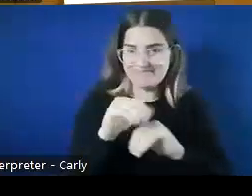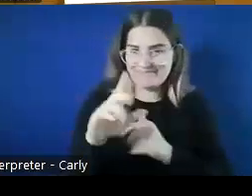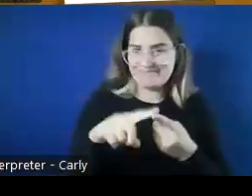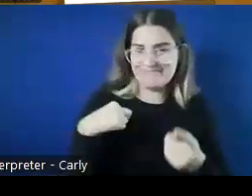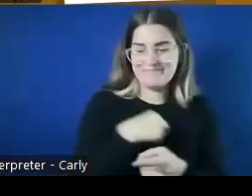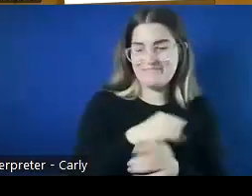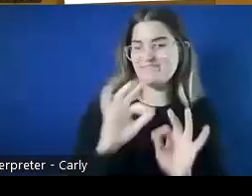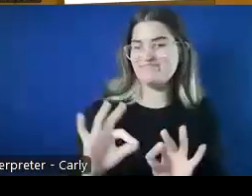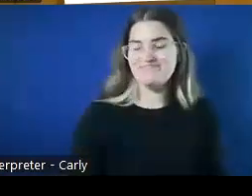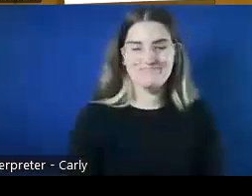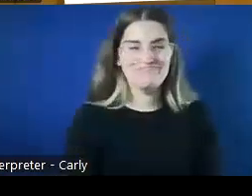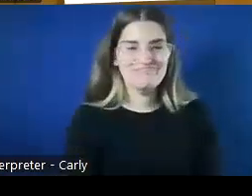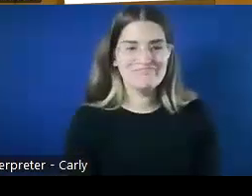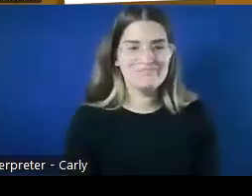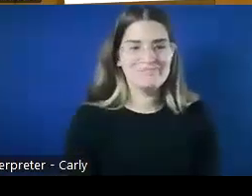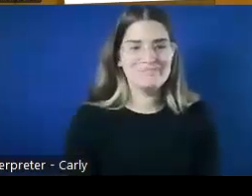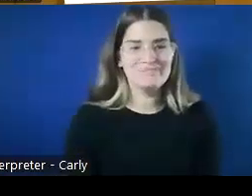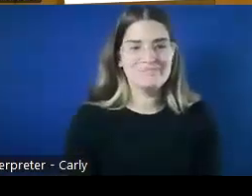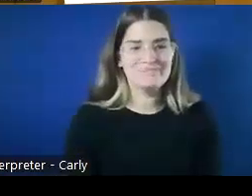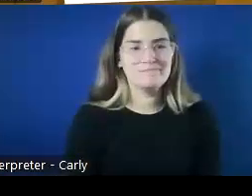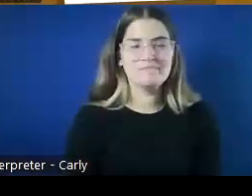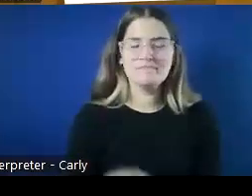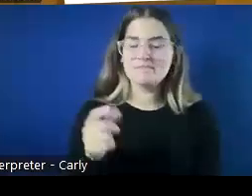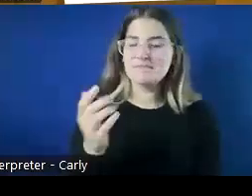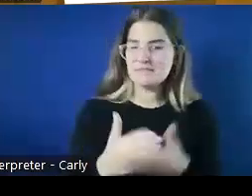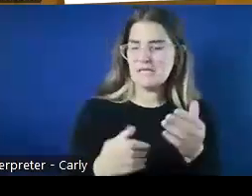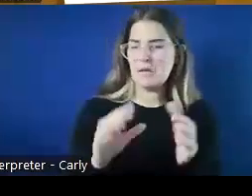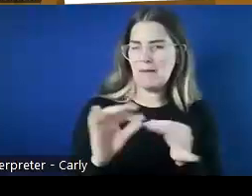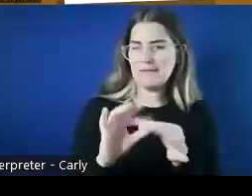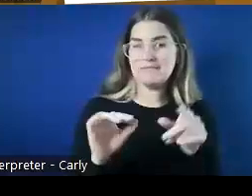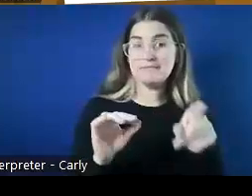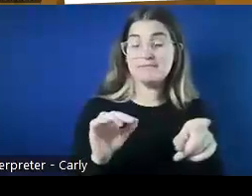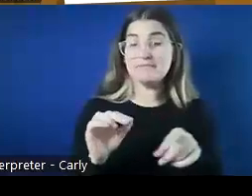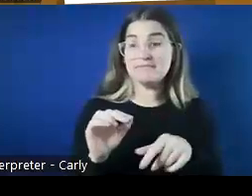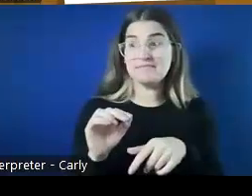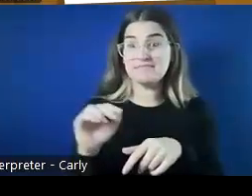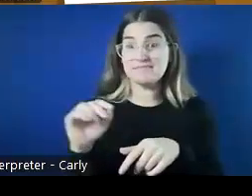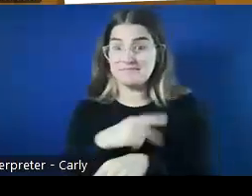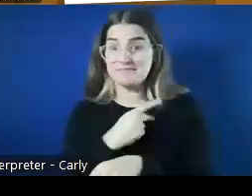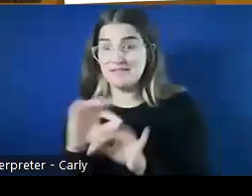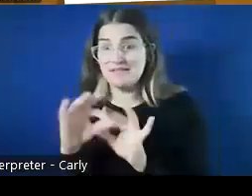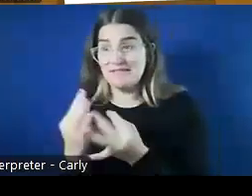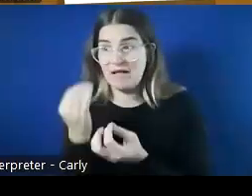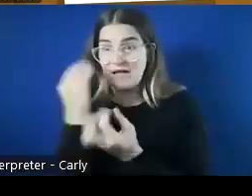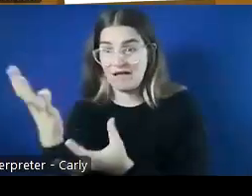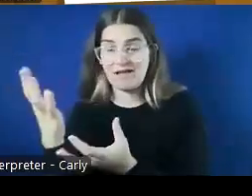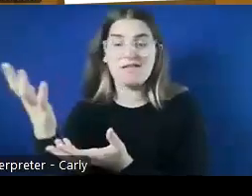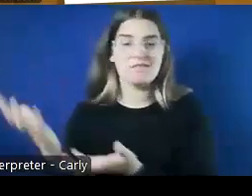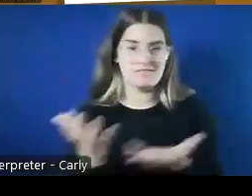they have relayed comments that they have received from patients and families who have visited us and